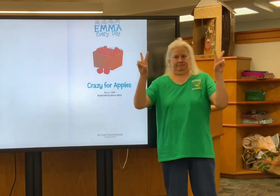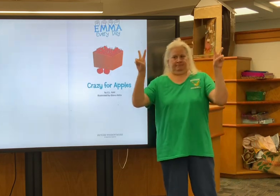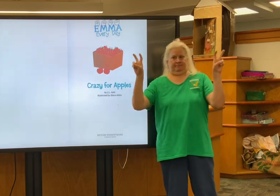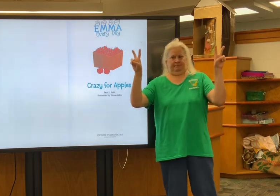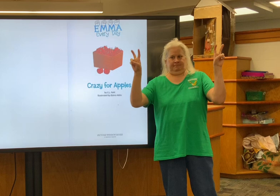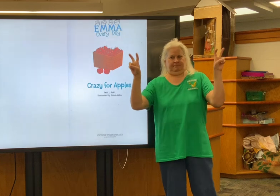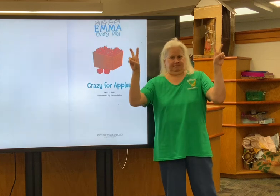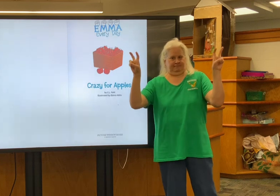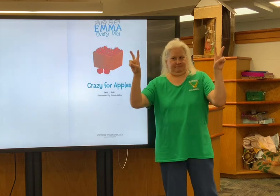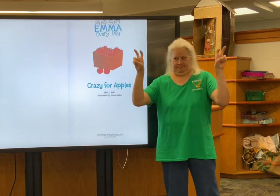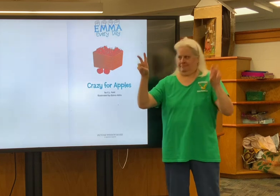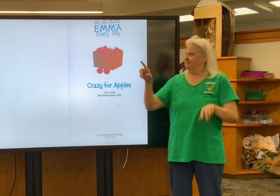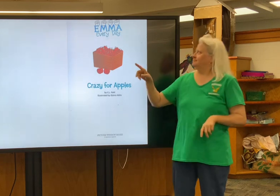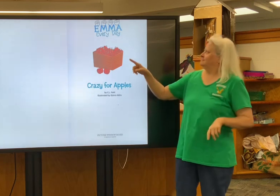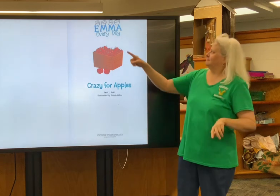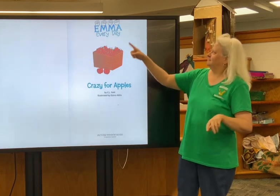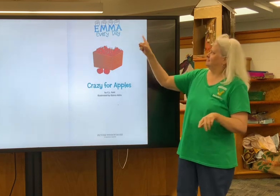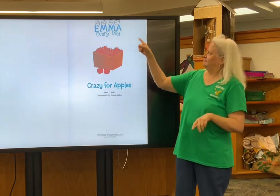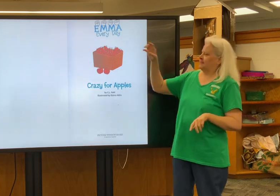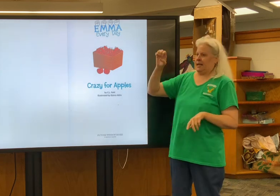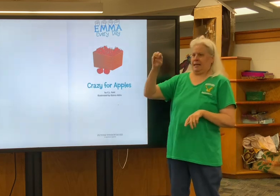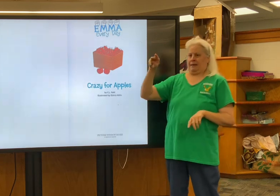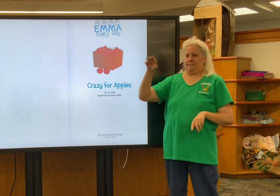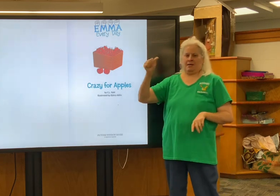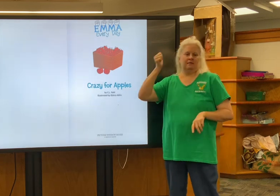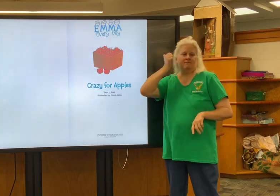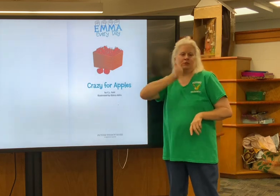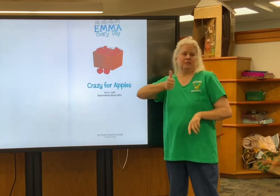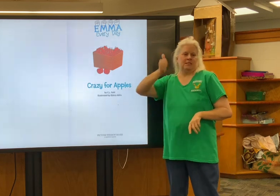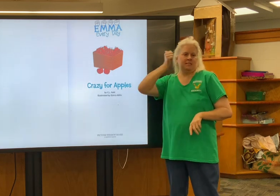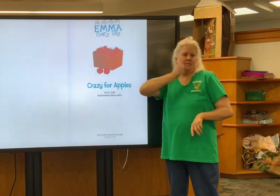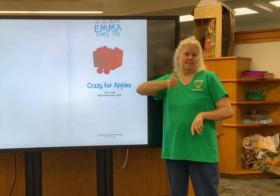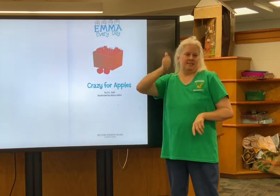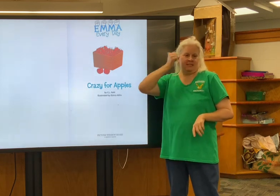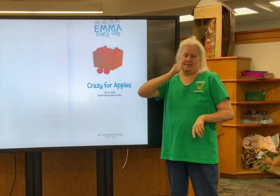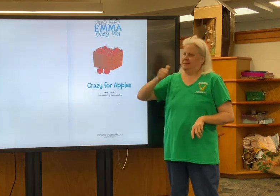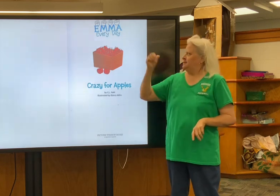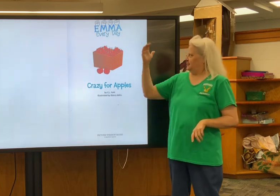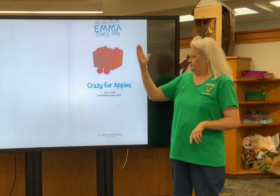The title of this book is Emma Every Day